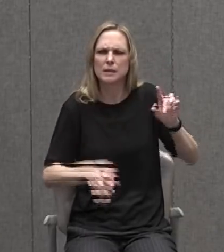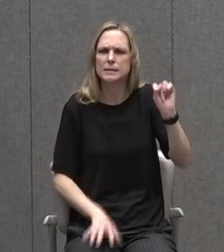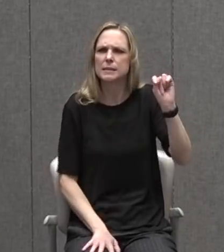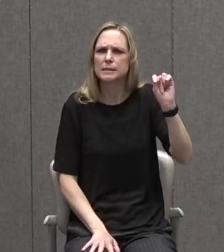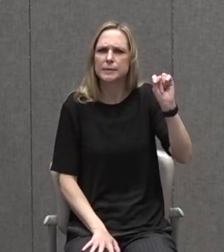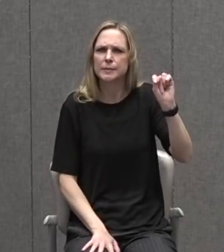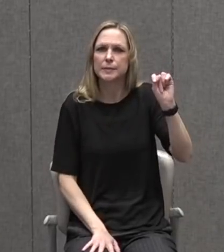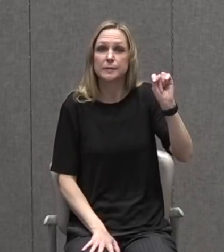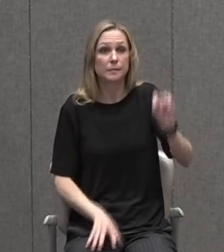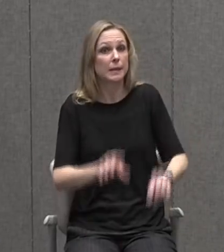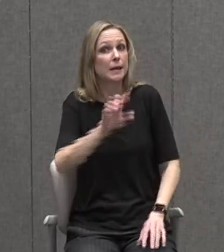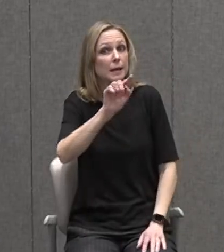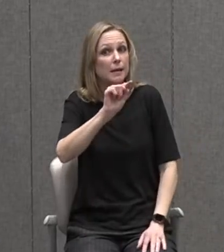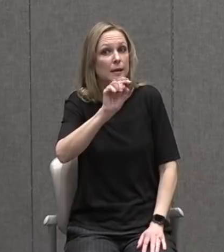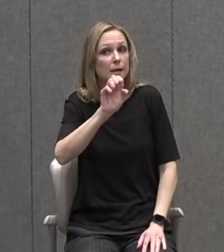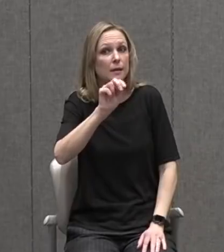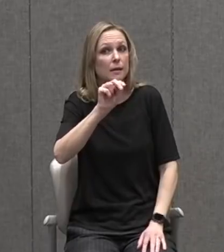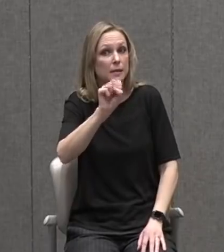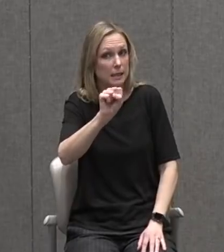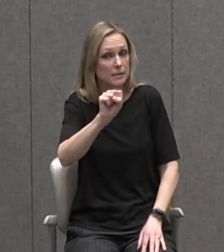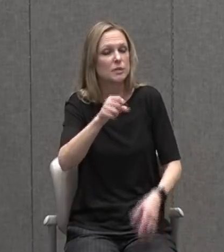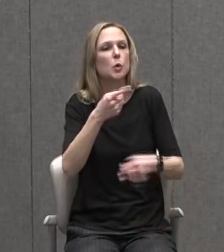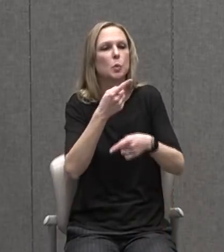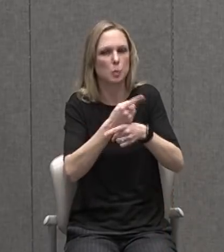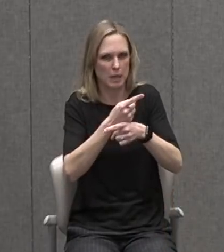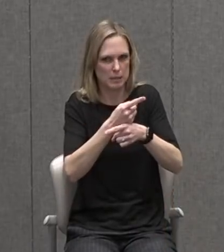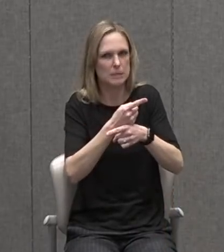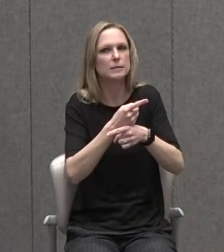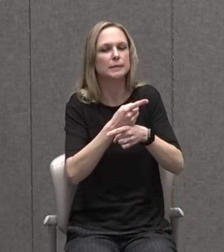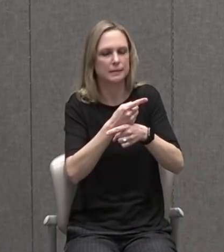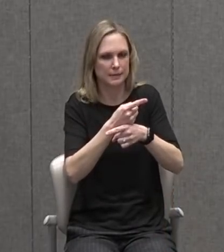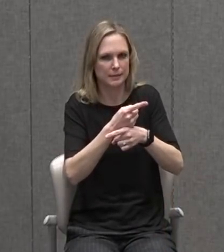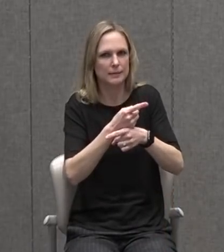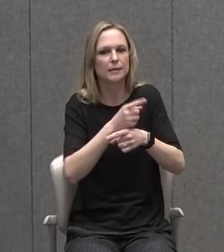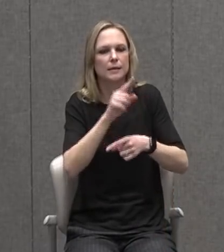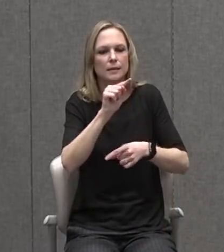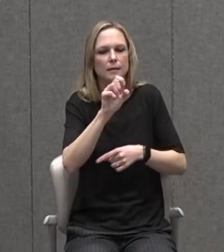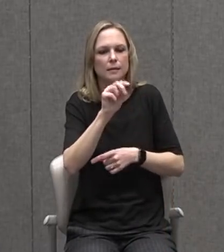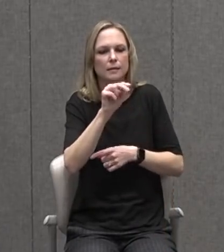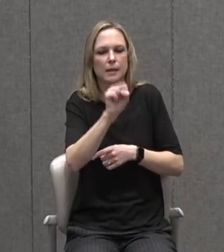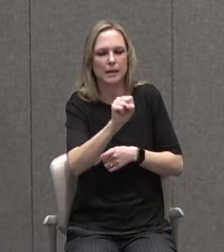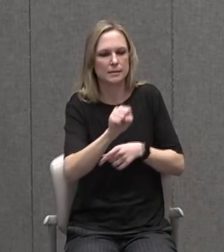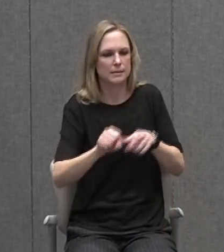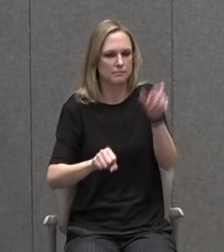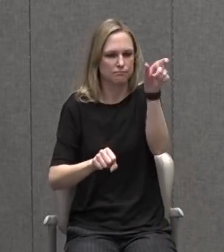If you said 10s, you're correct. Yeah, that's a 10s column. Okay, we're gonna be putting our 10s the number,